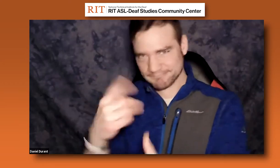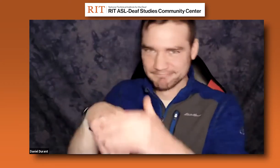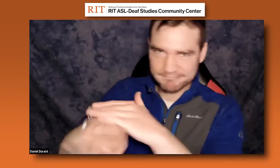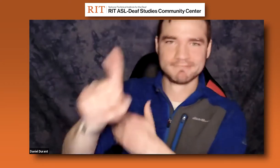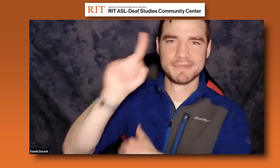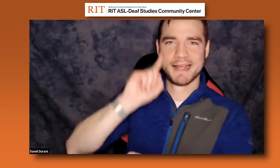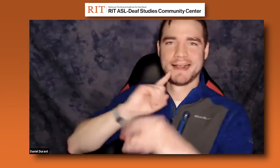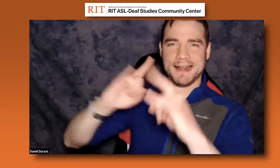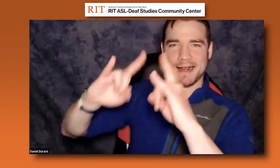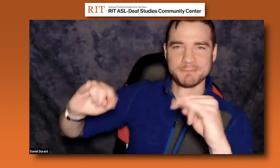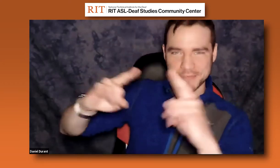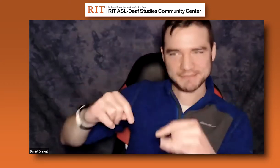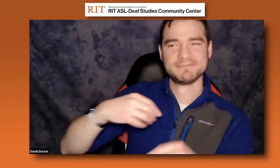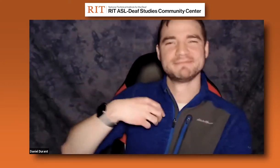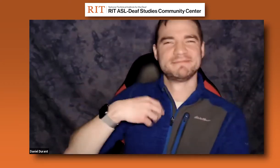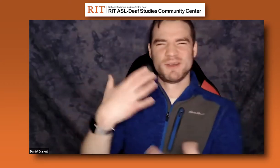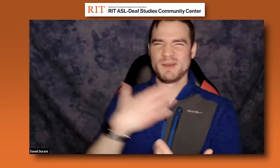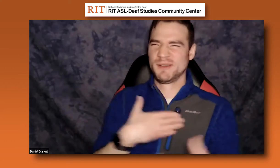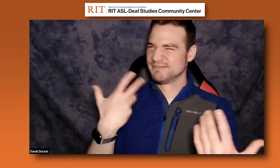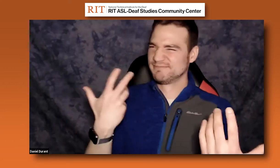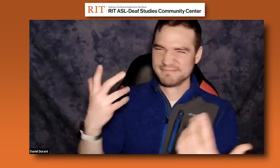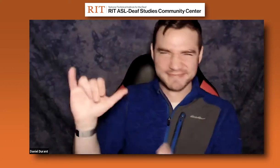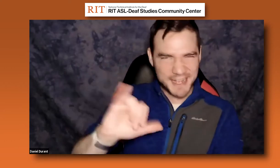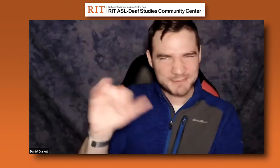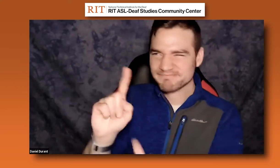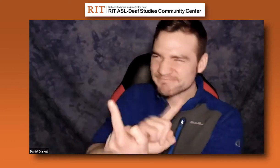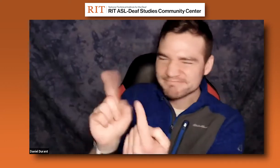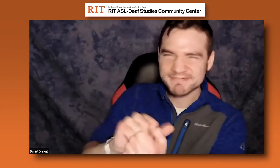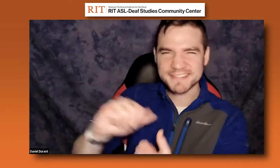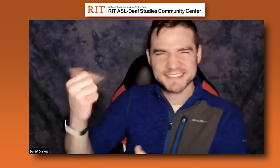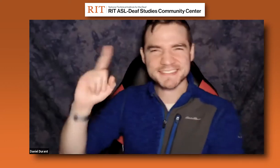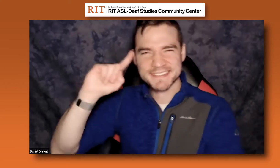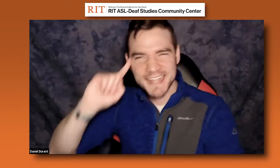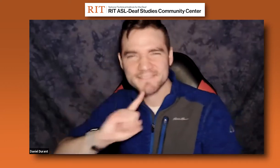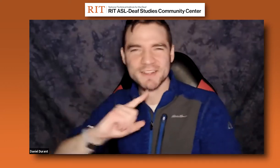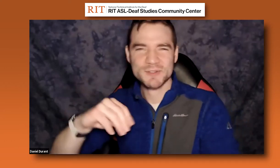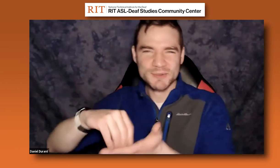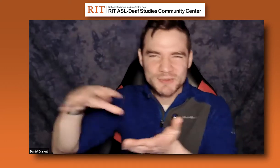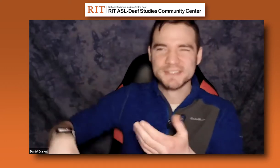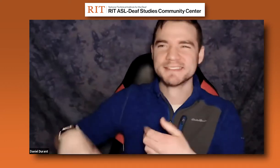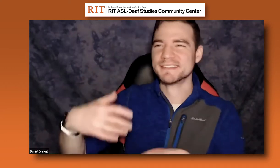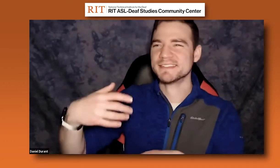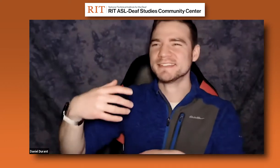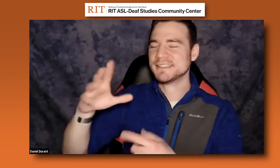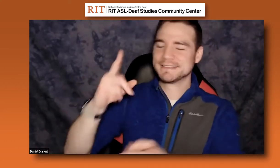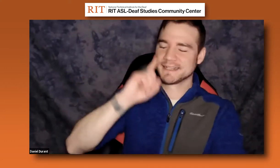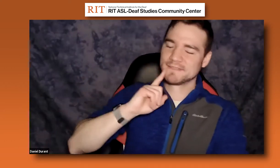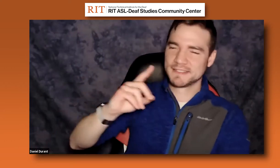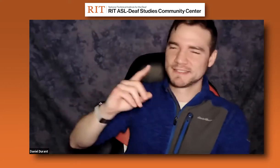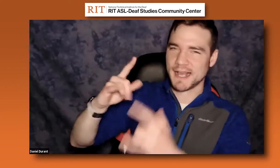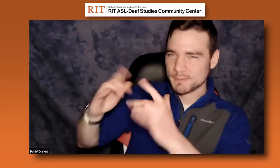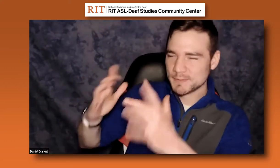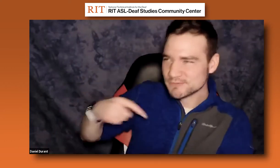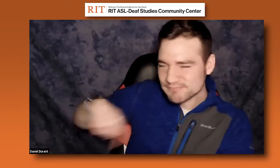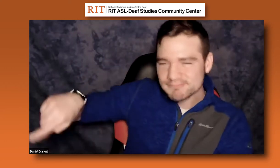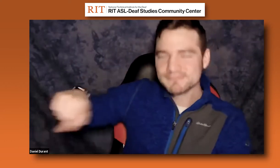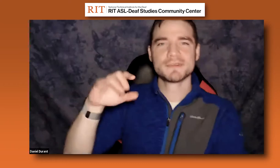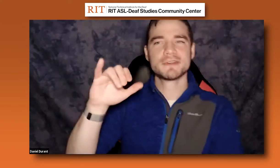whereas, you know, typically I'm the only Deaf person going in, but here at the Deaf school, I was meeting so many Deaf students.